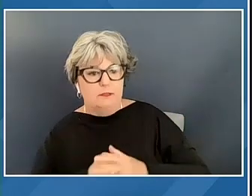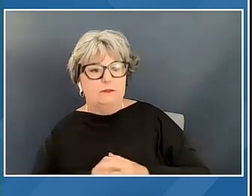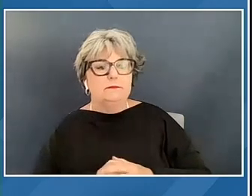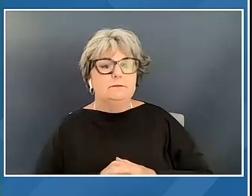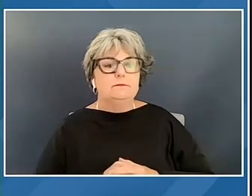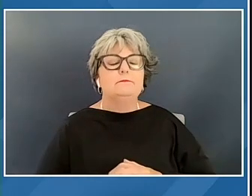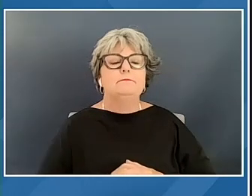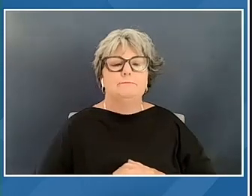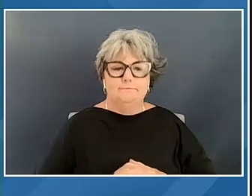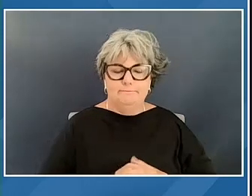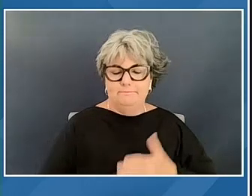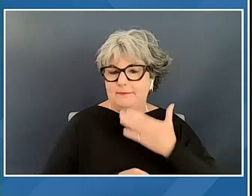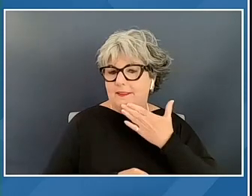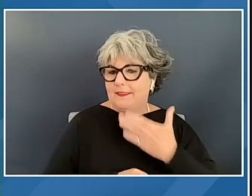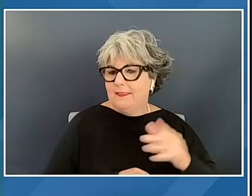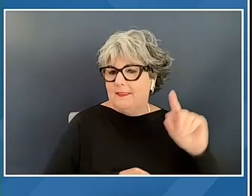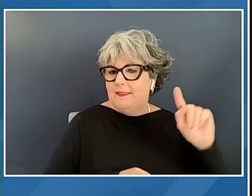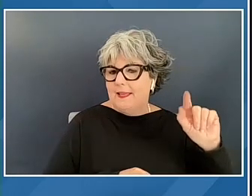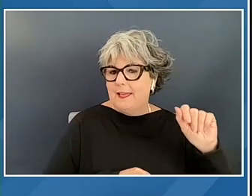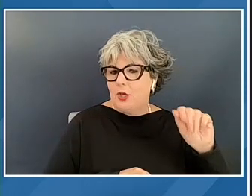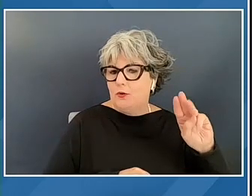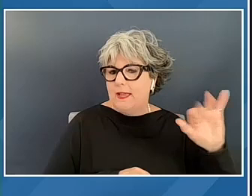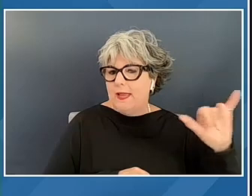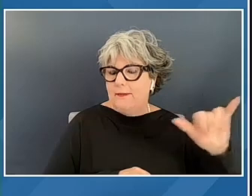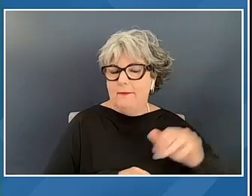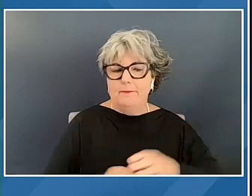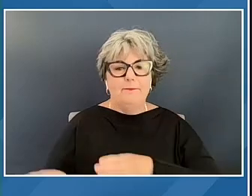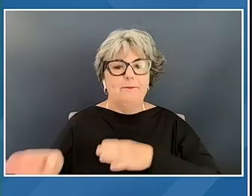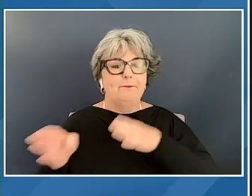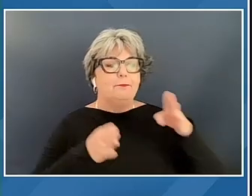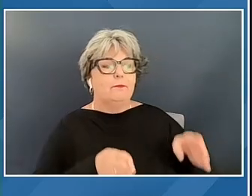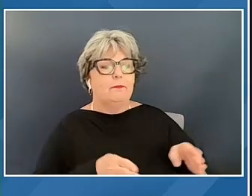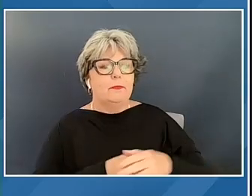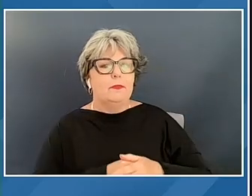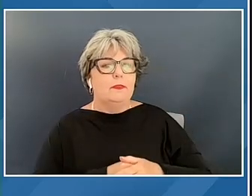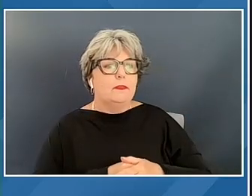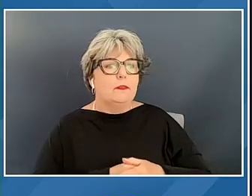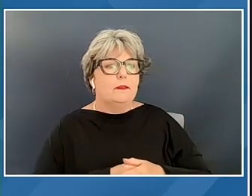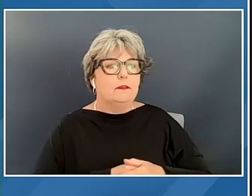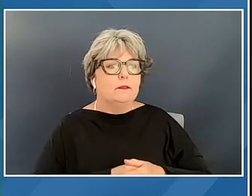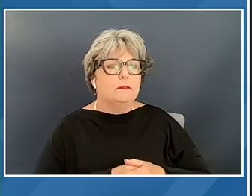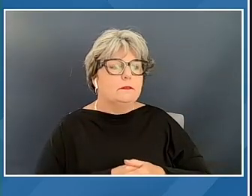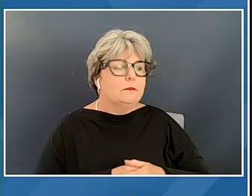Thanks, Tamy. Alright, we have Ashley and Jessica.